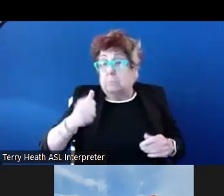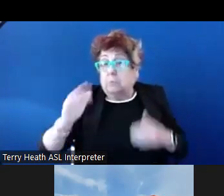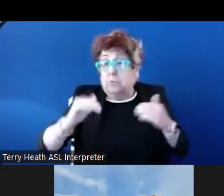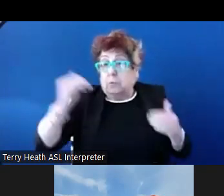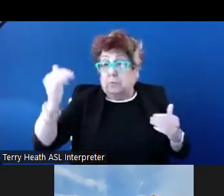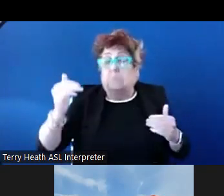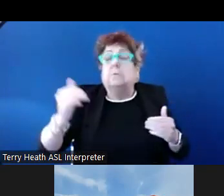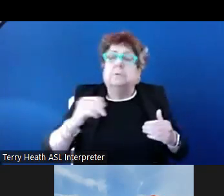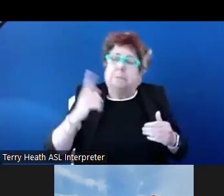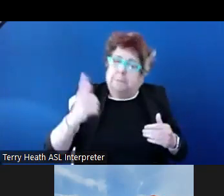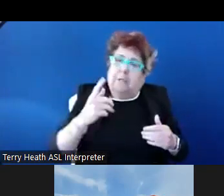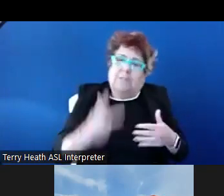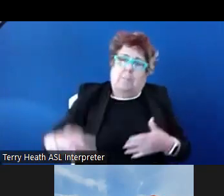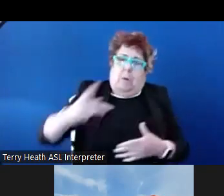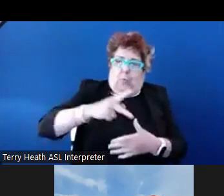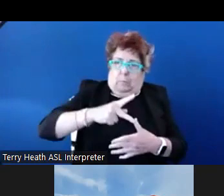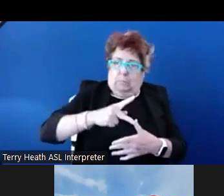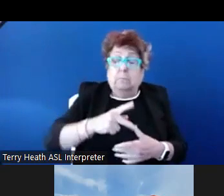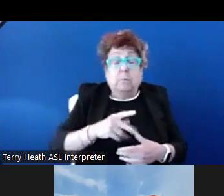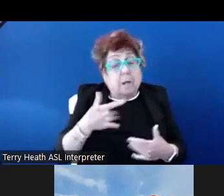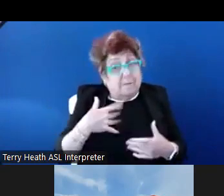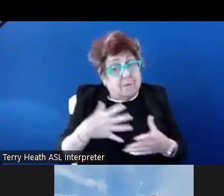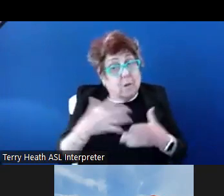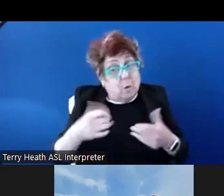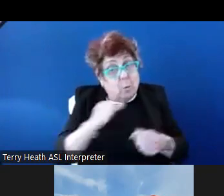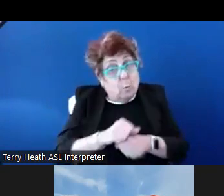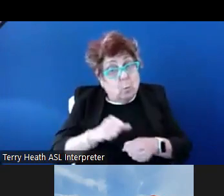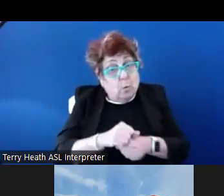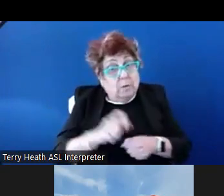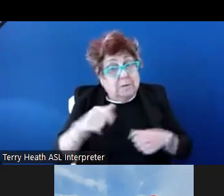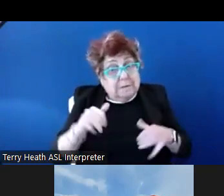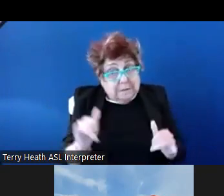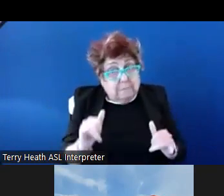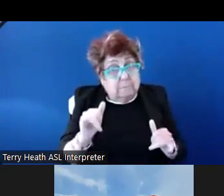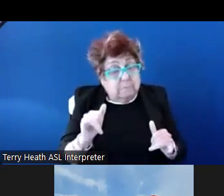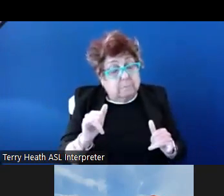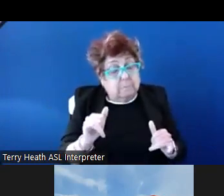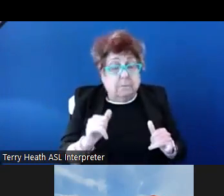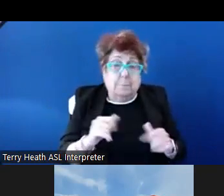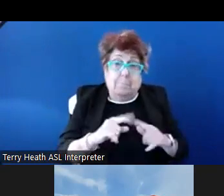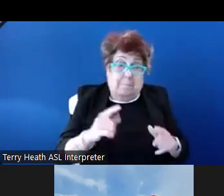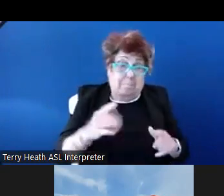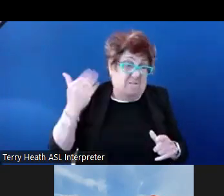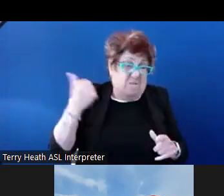but housing outcomes that once seemed unlikely and unreachable are now places where we